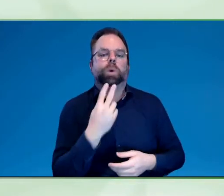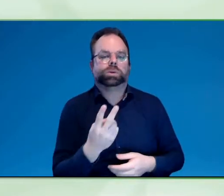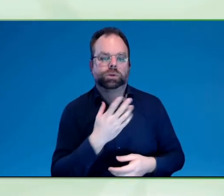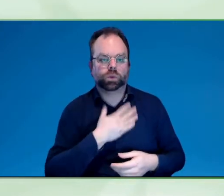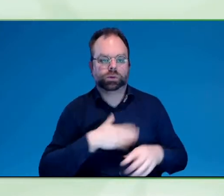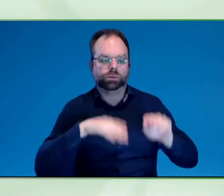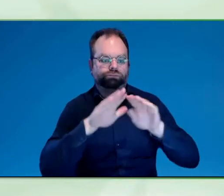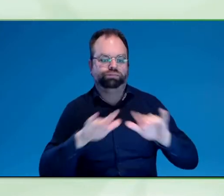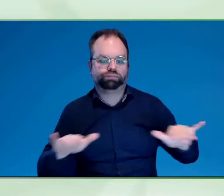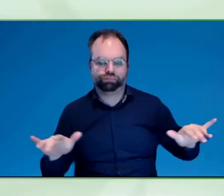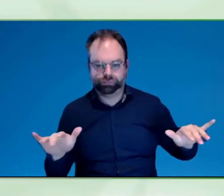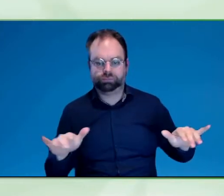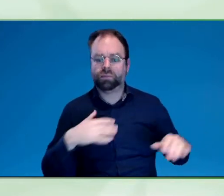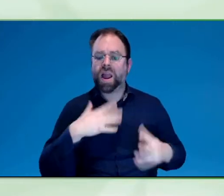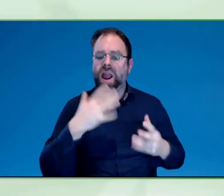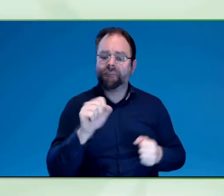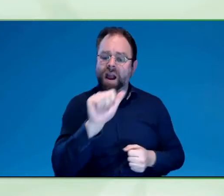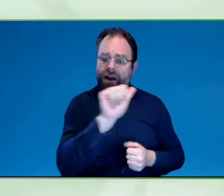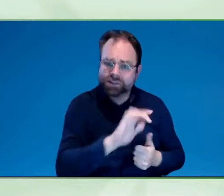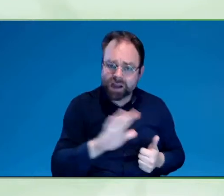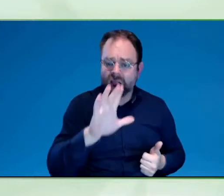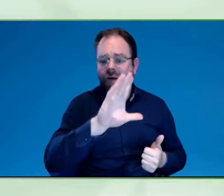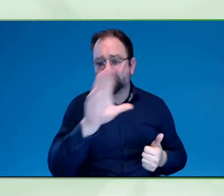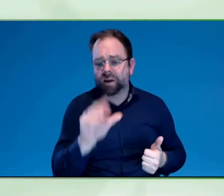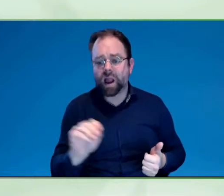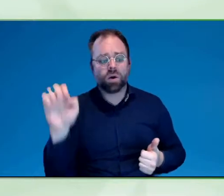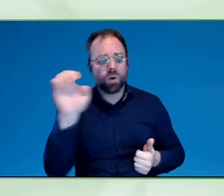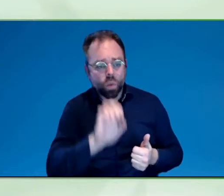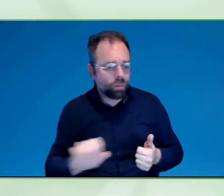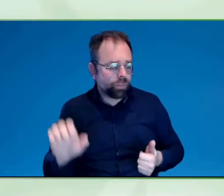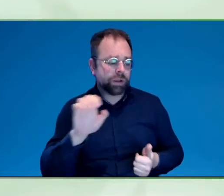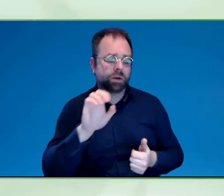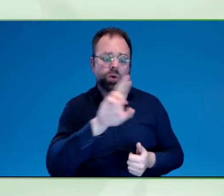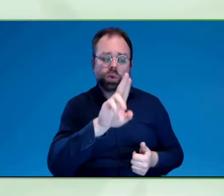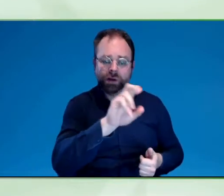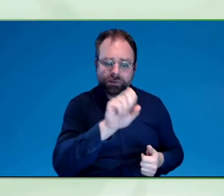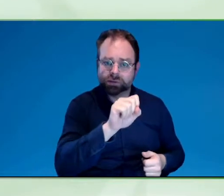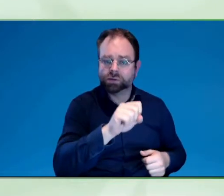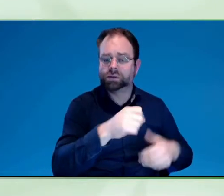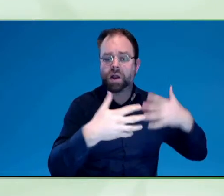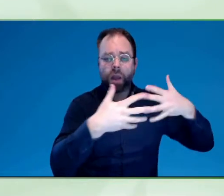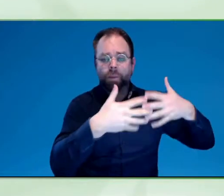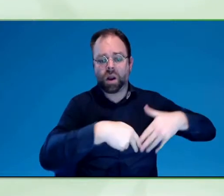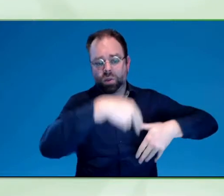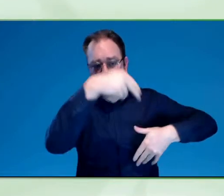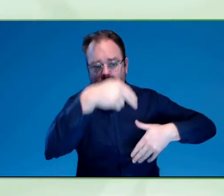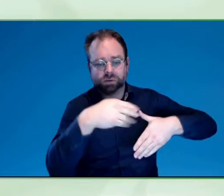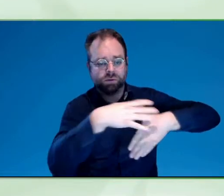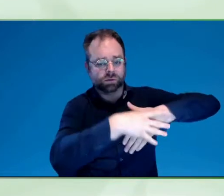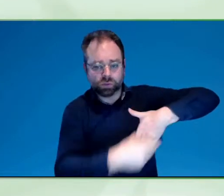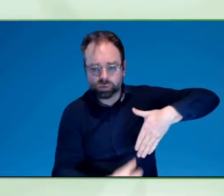So that we are really inclusive of the needs of people around the world. Yes, I see, I see.